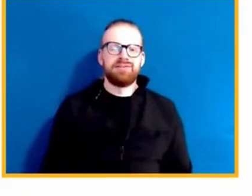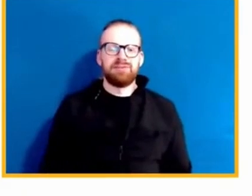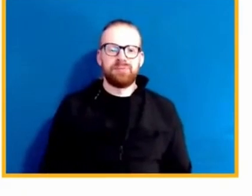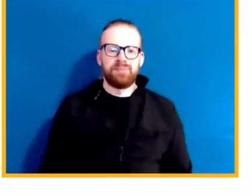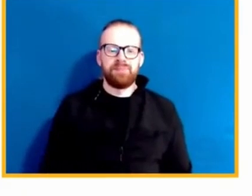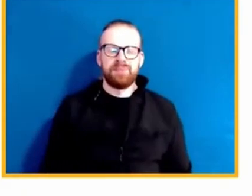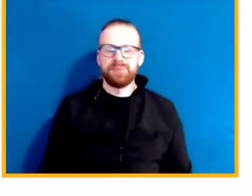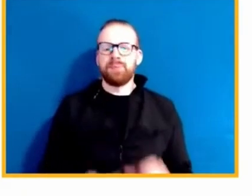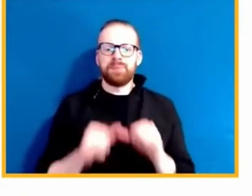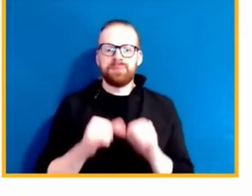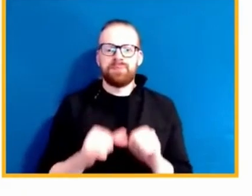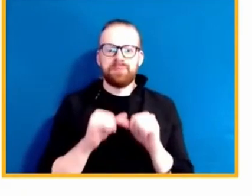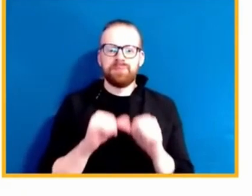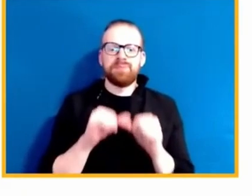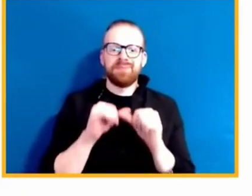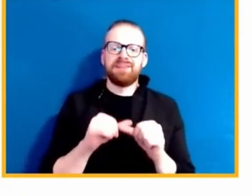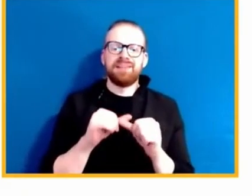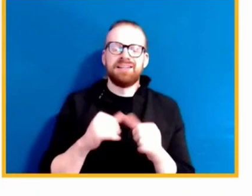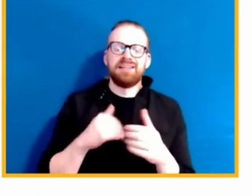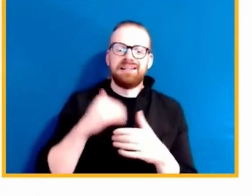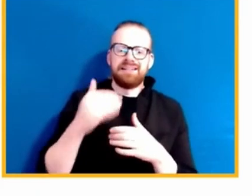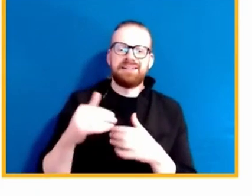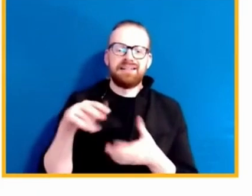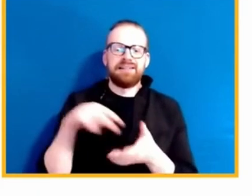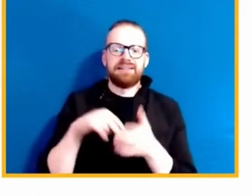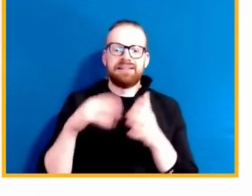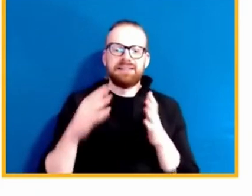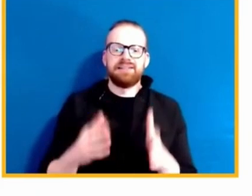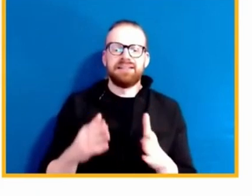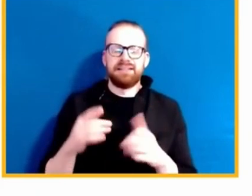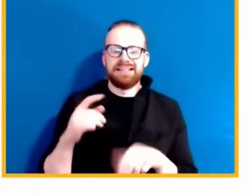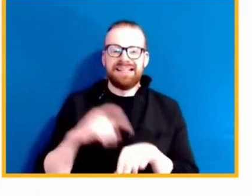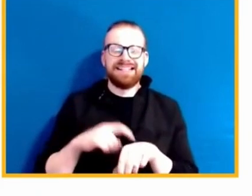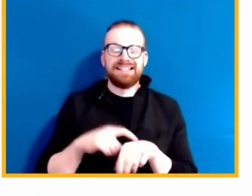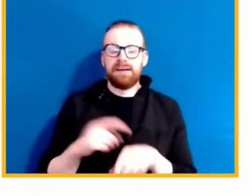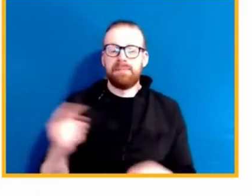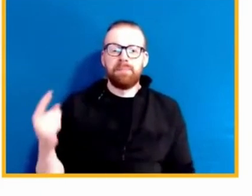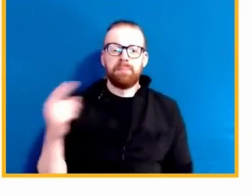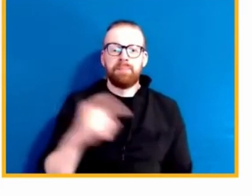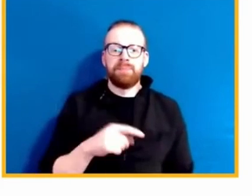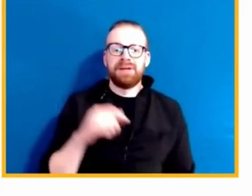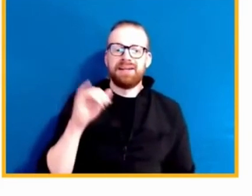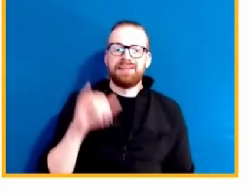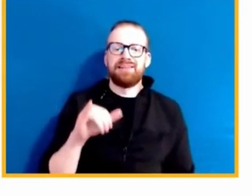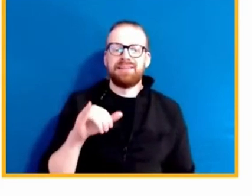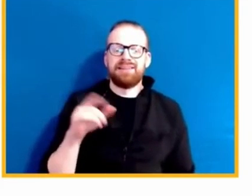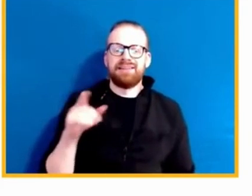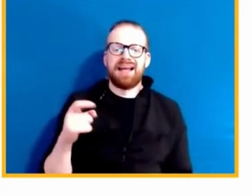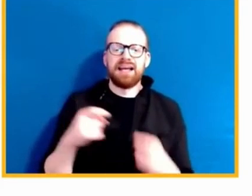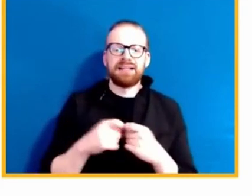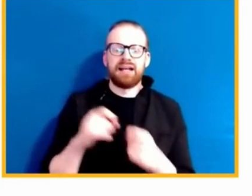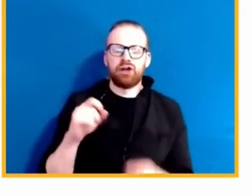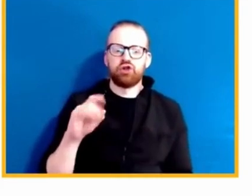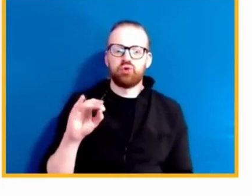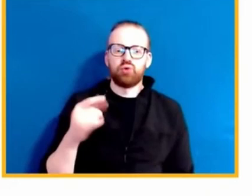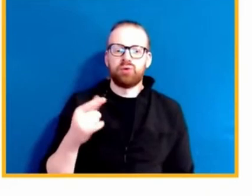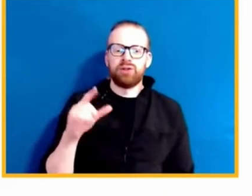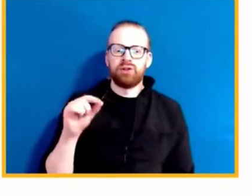Now let's keep that going with our next dancer. It's time to bring back some of that electroswing from 2015 that we all